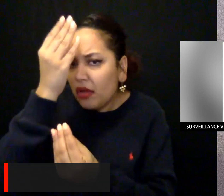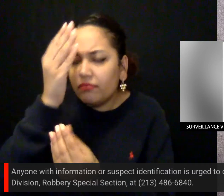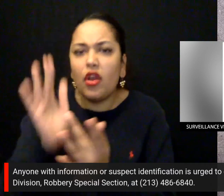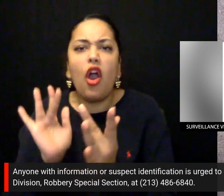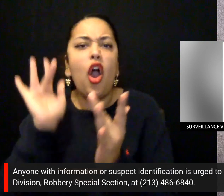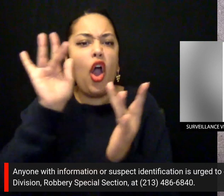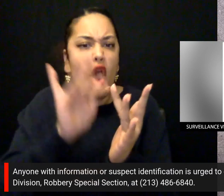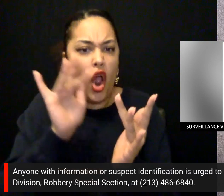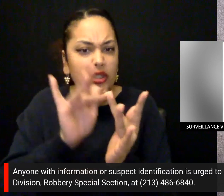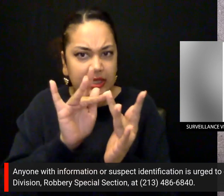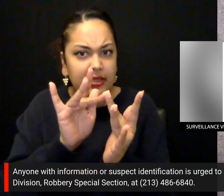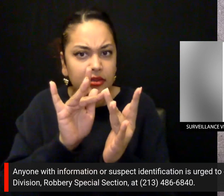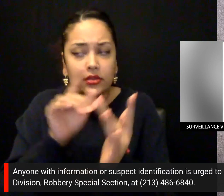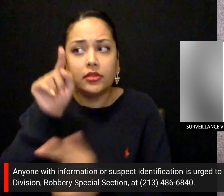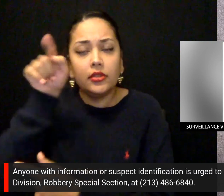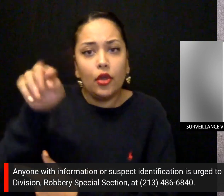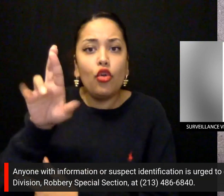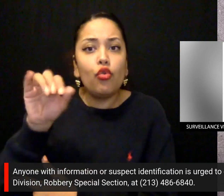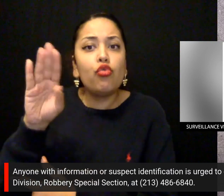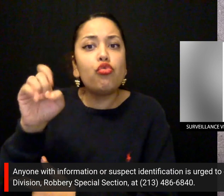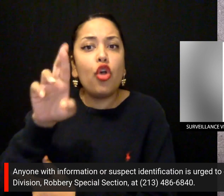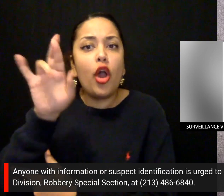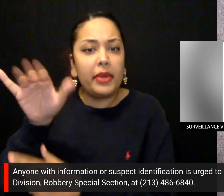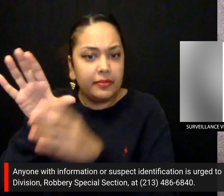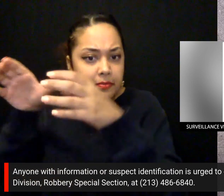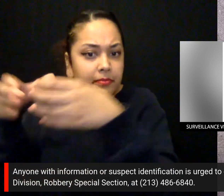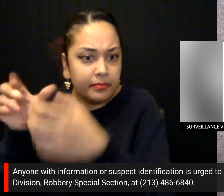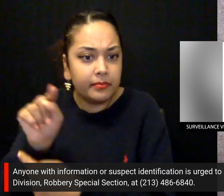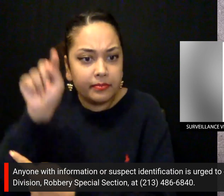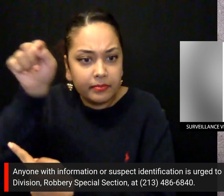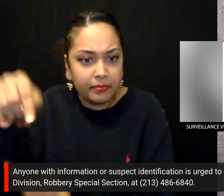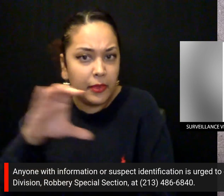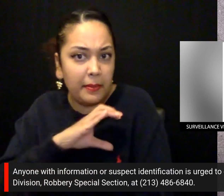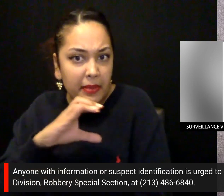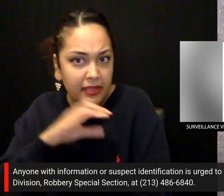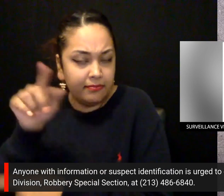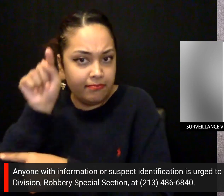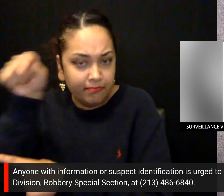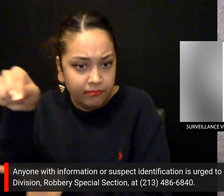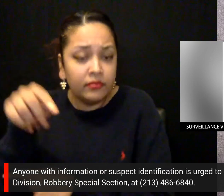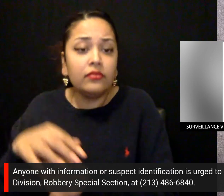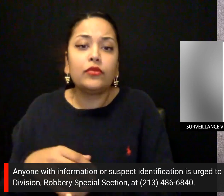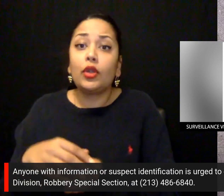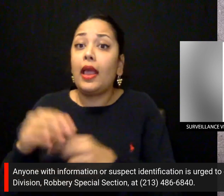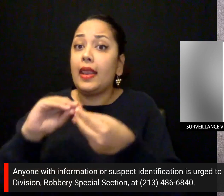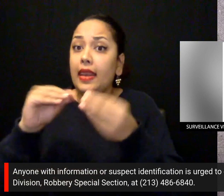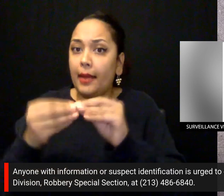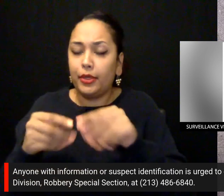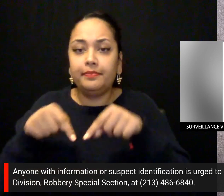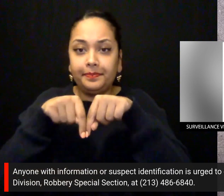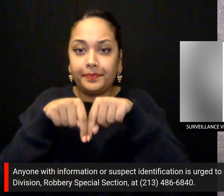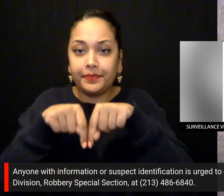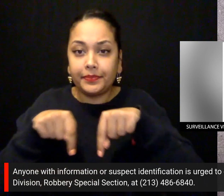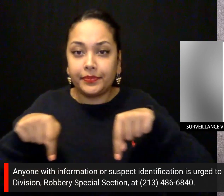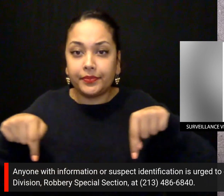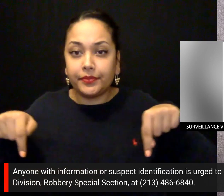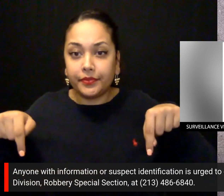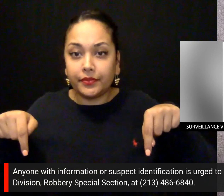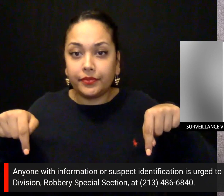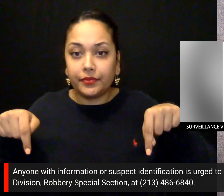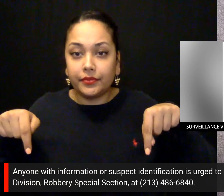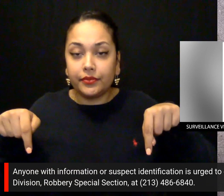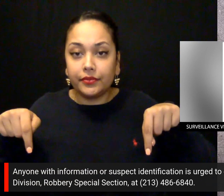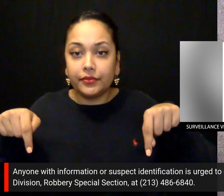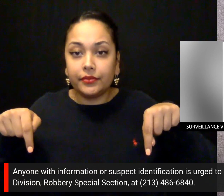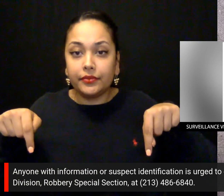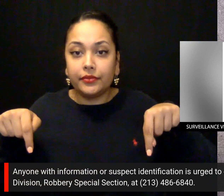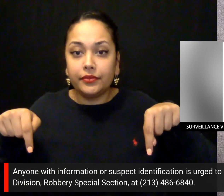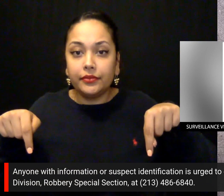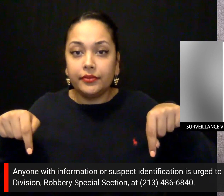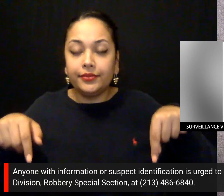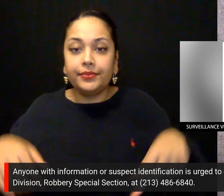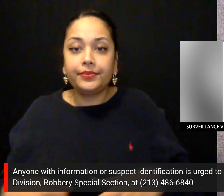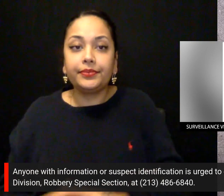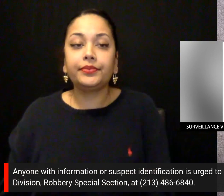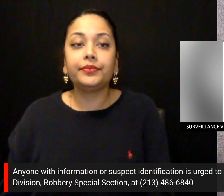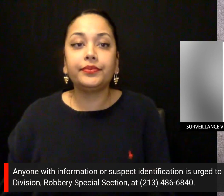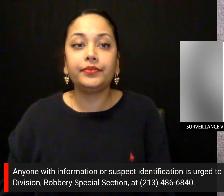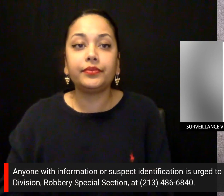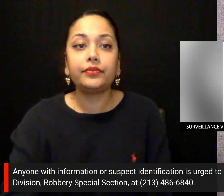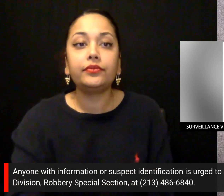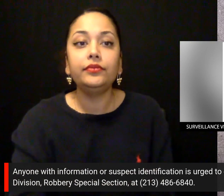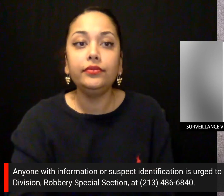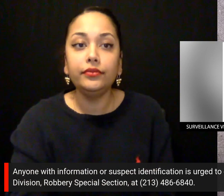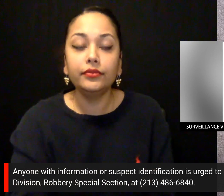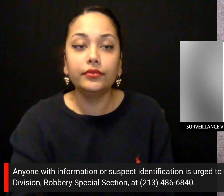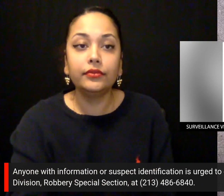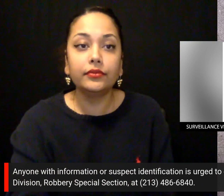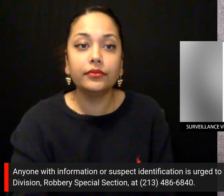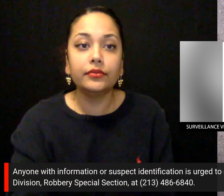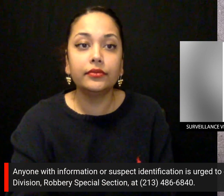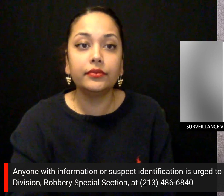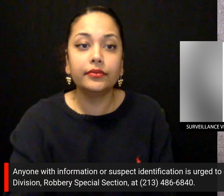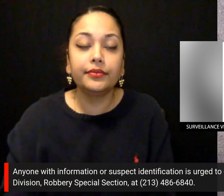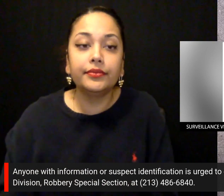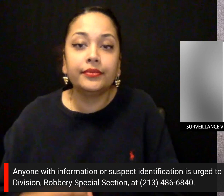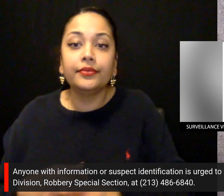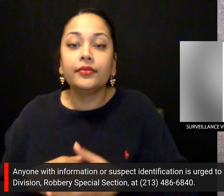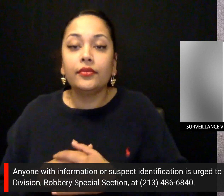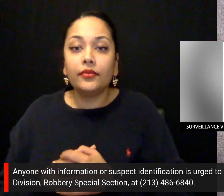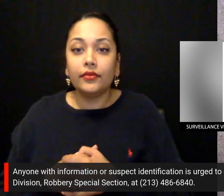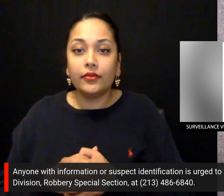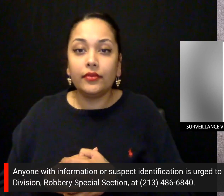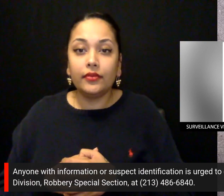anyone with information to contact the robbery homicide division at this number